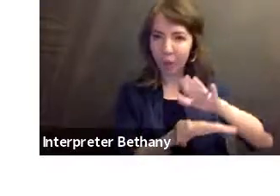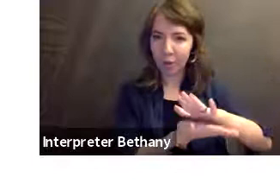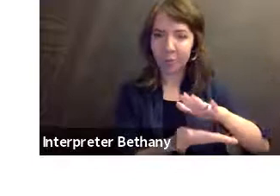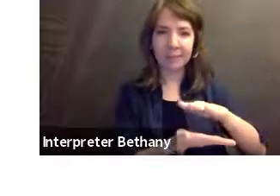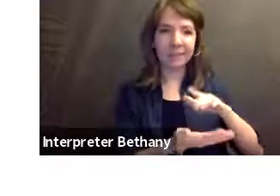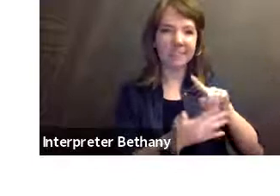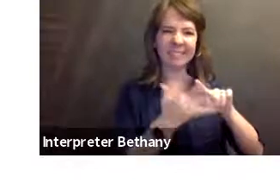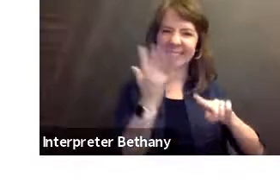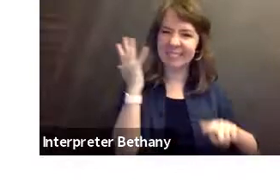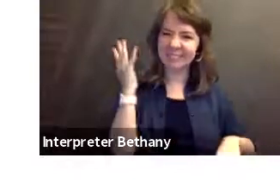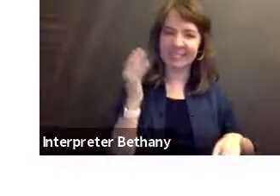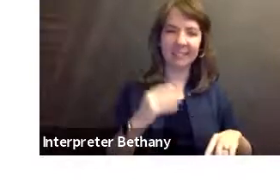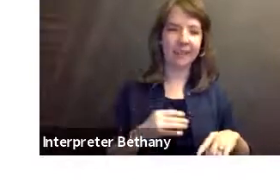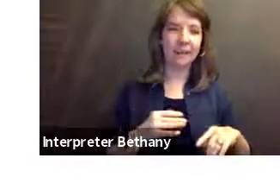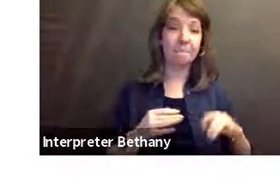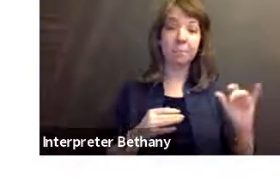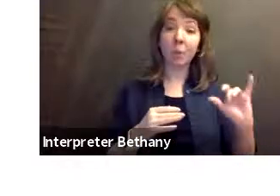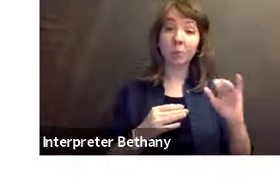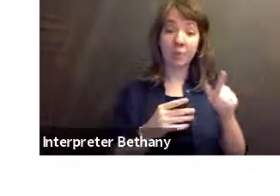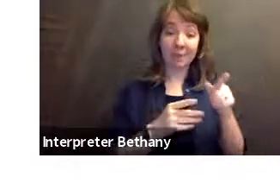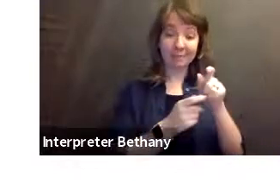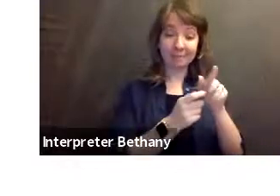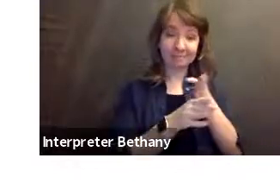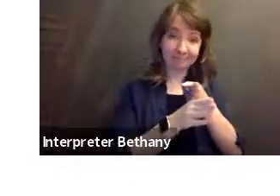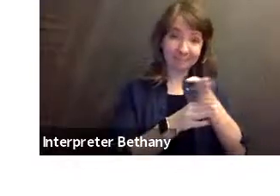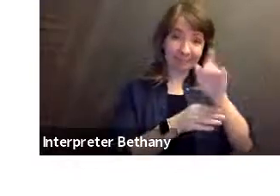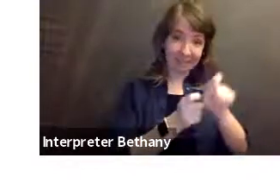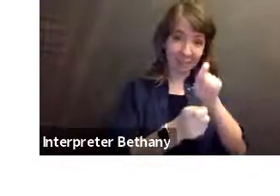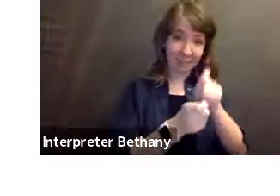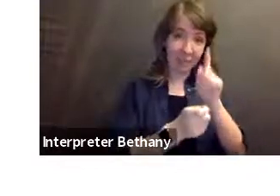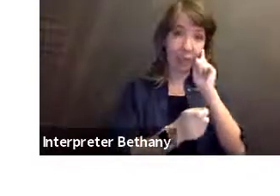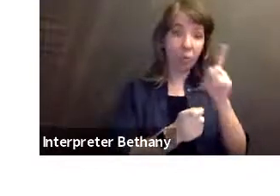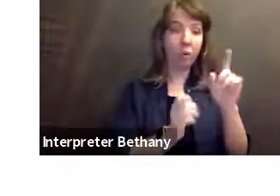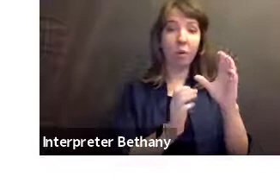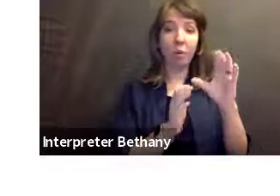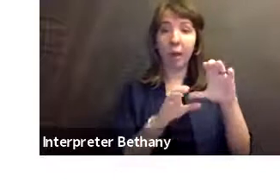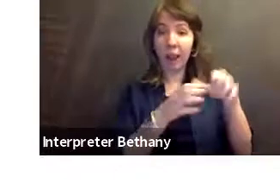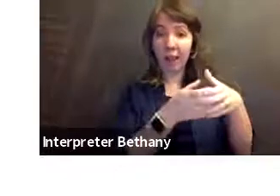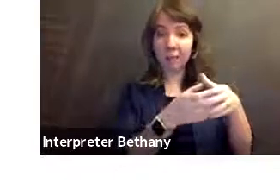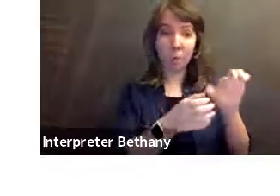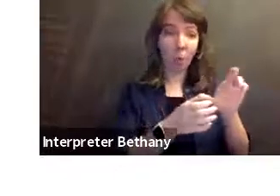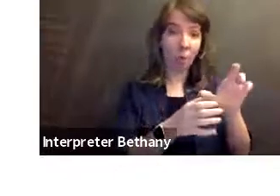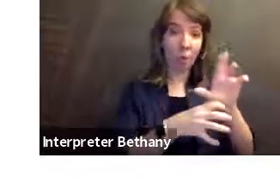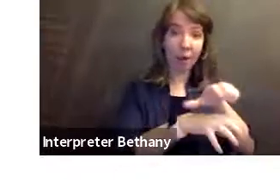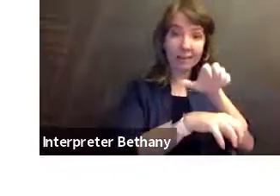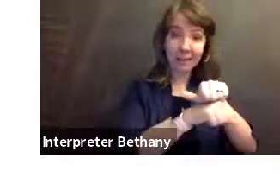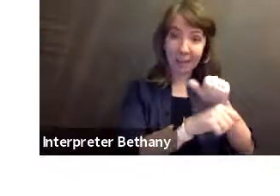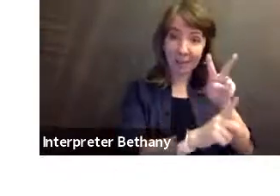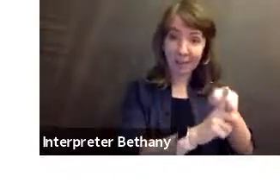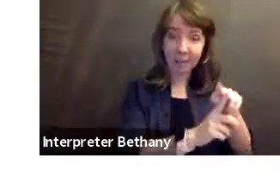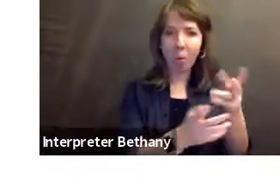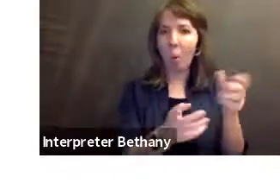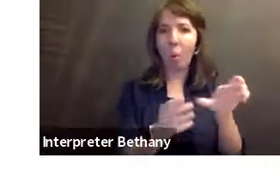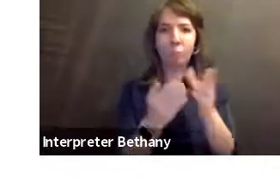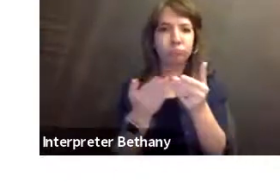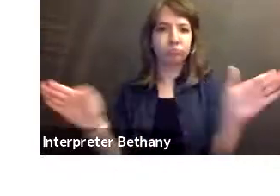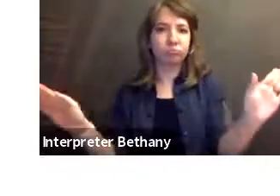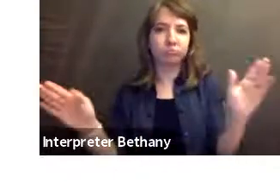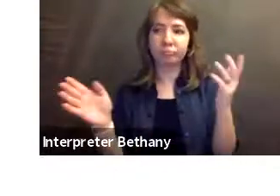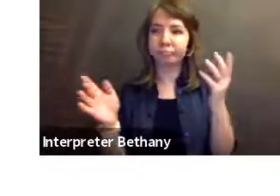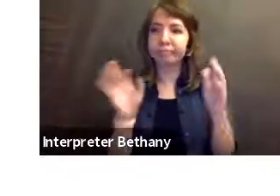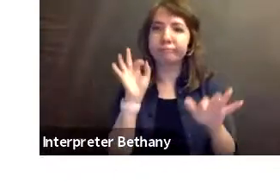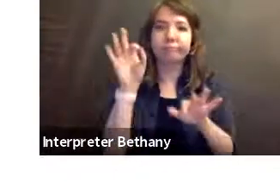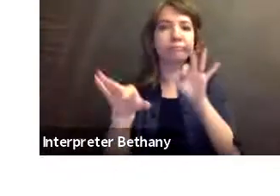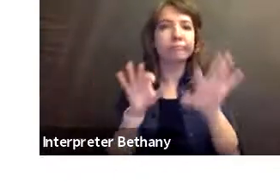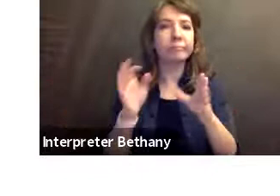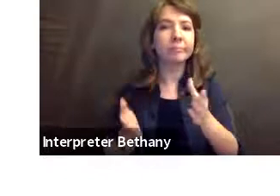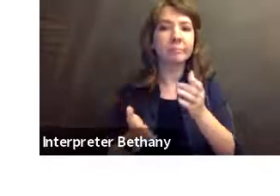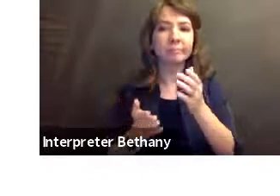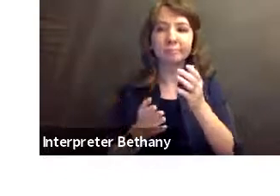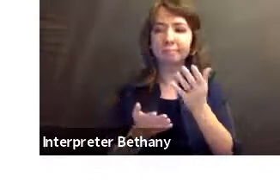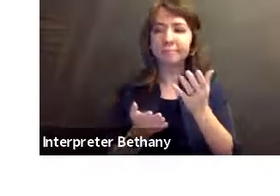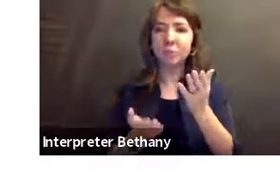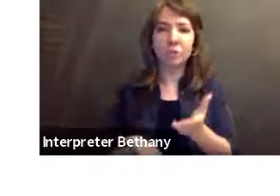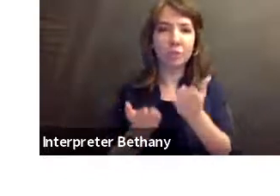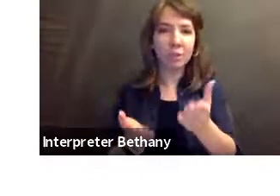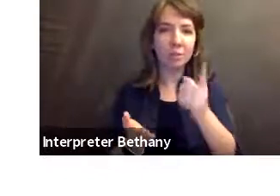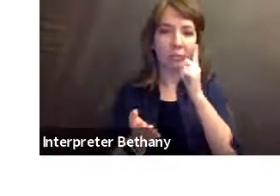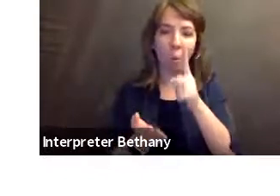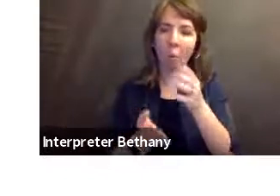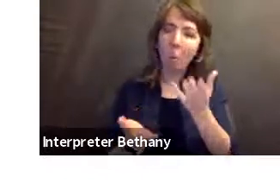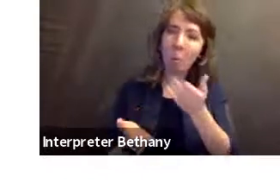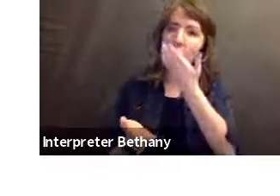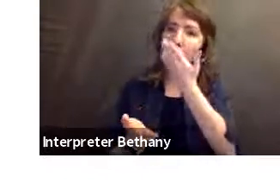Linda Kobashigawa: And they are specific to a course or an assignment or they can be as broad as just giving out suggestions for useful resources in certain subject areas. So we have also broad